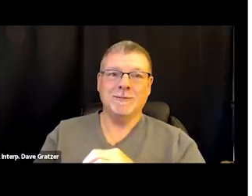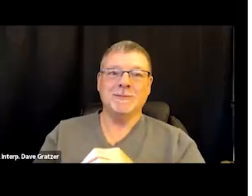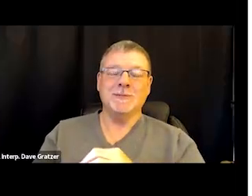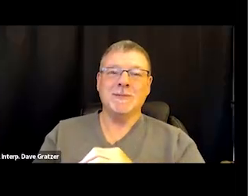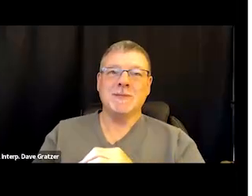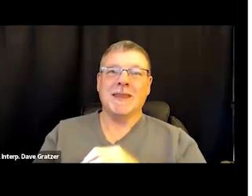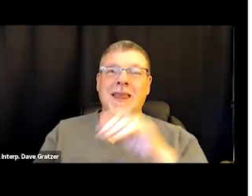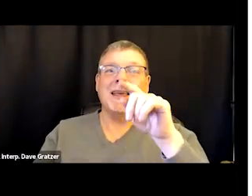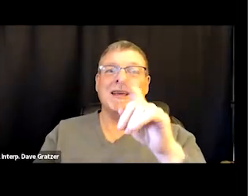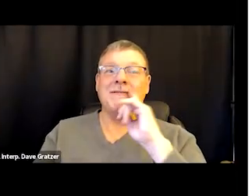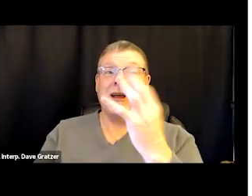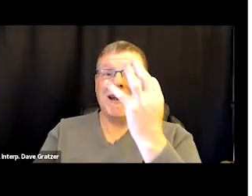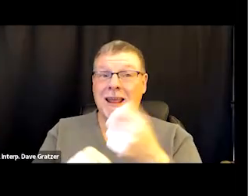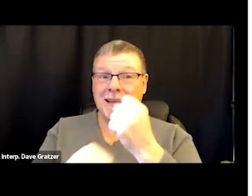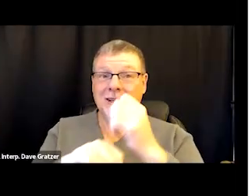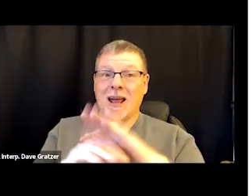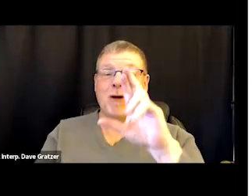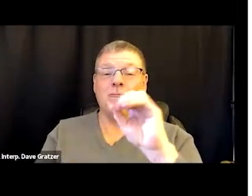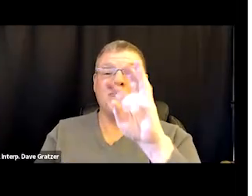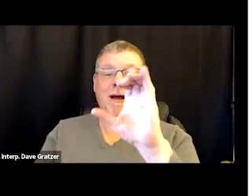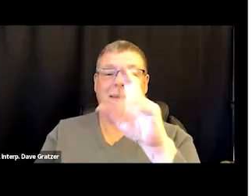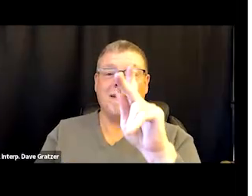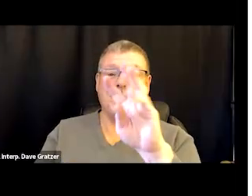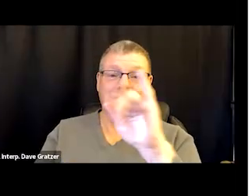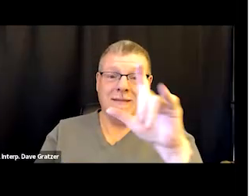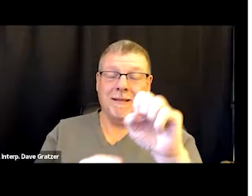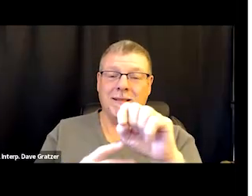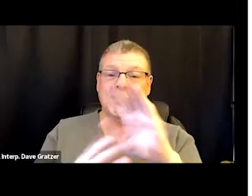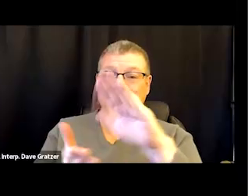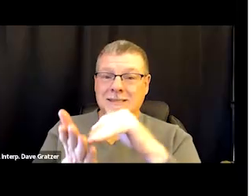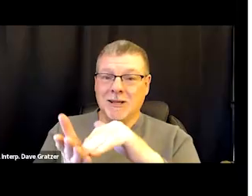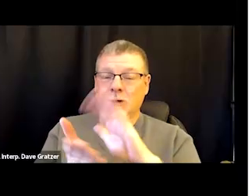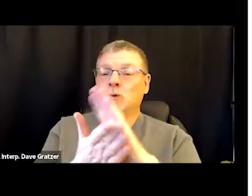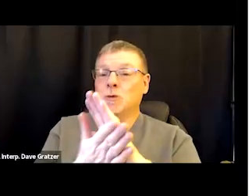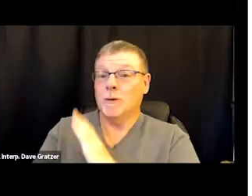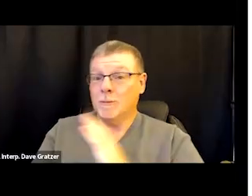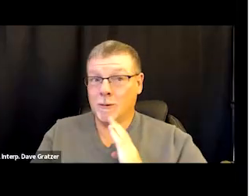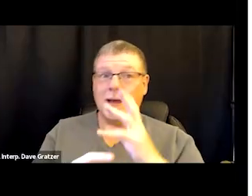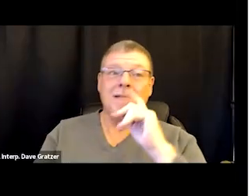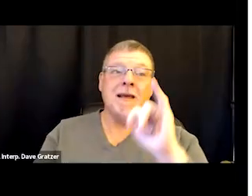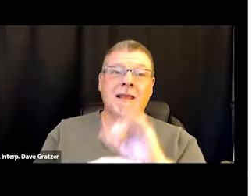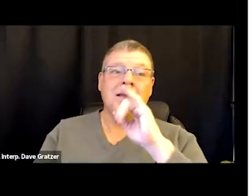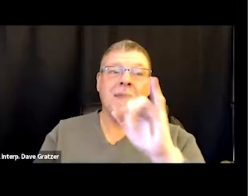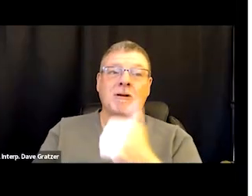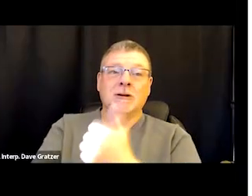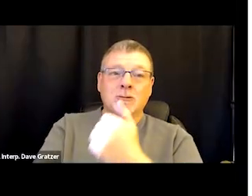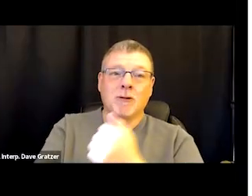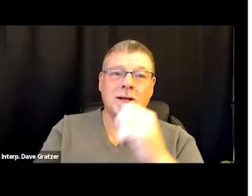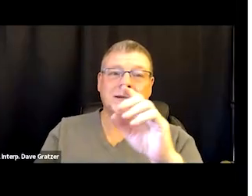She served for nine years on the Rockville Centre School Board and was a me- member of her community's drug and alcohol task force.